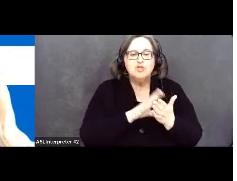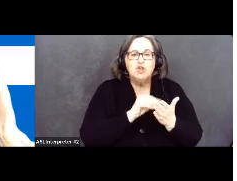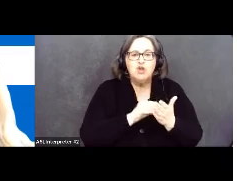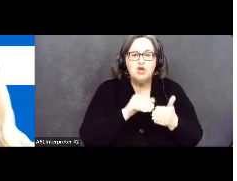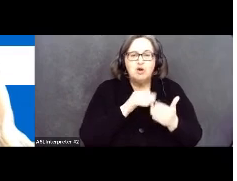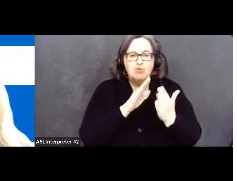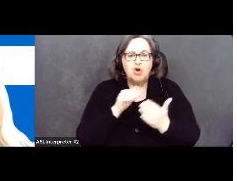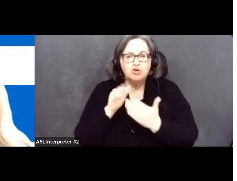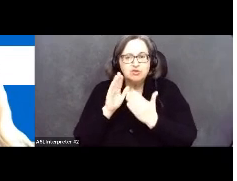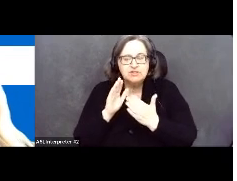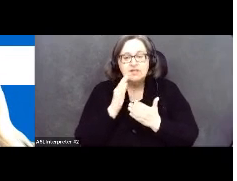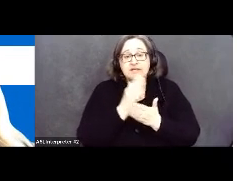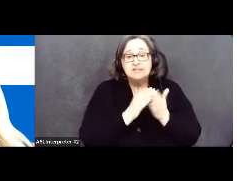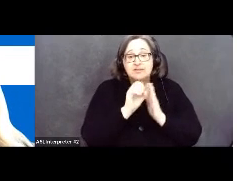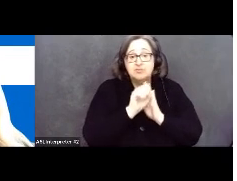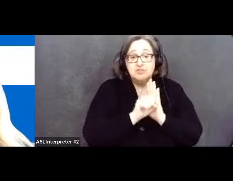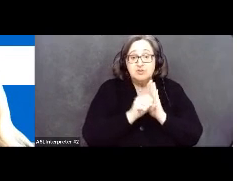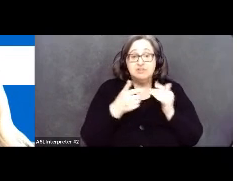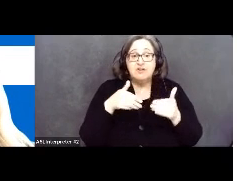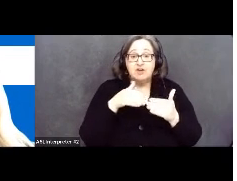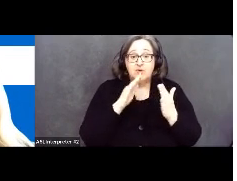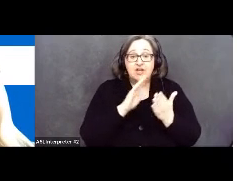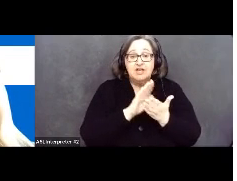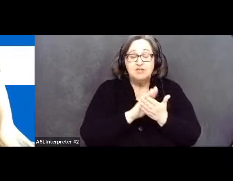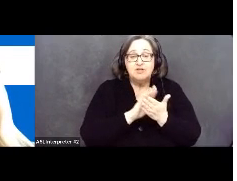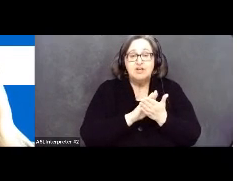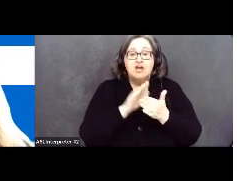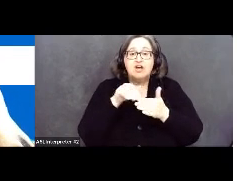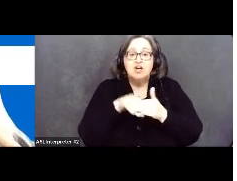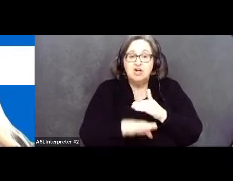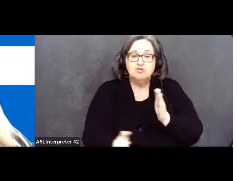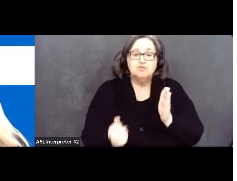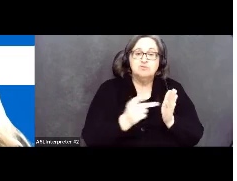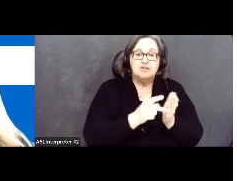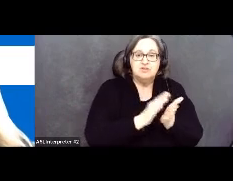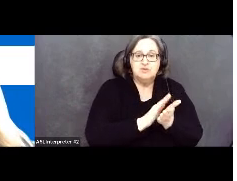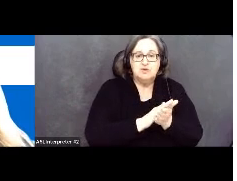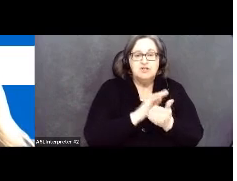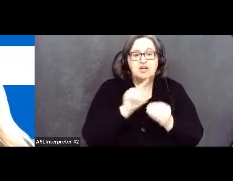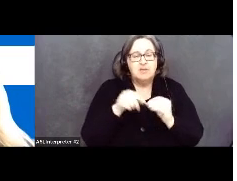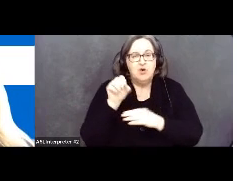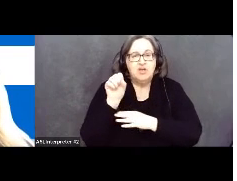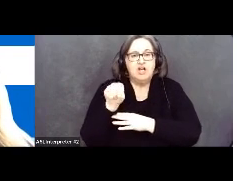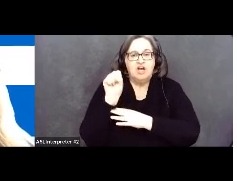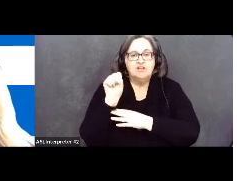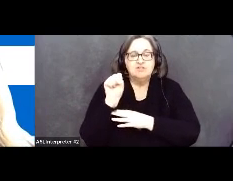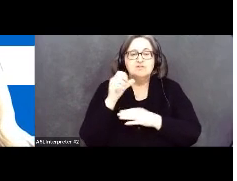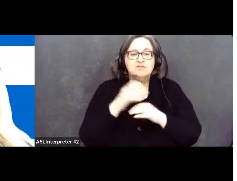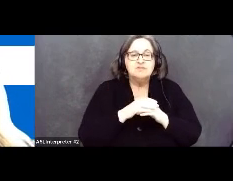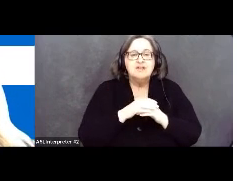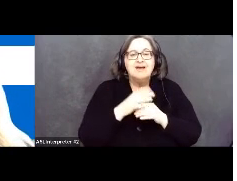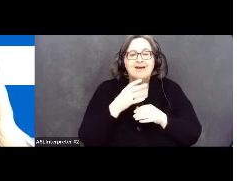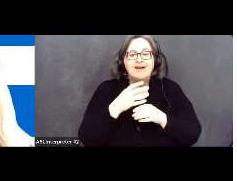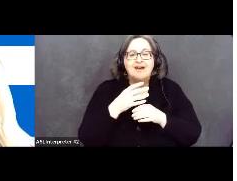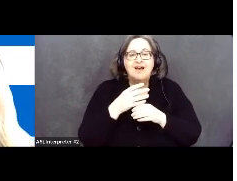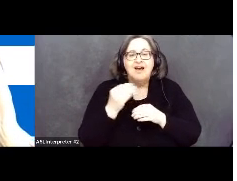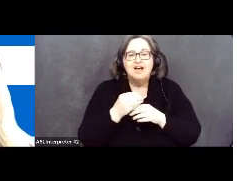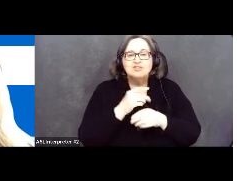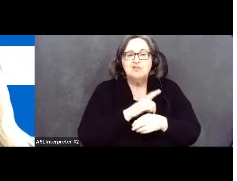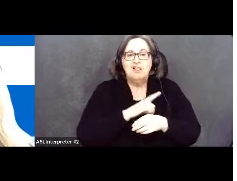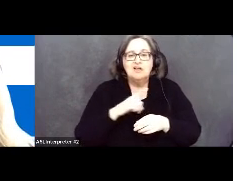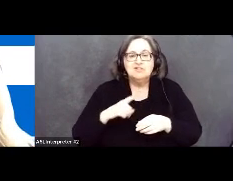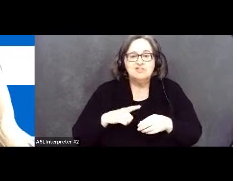Some states have addressed academic reentry outside the legislative or regulatory realm.